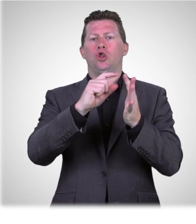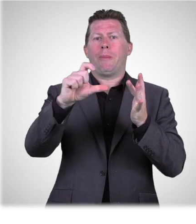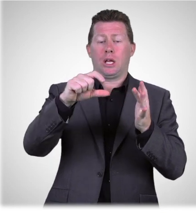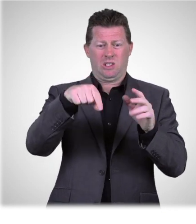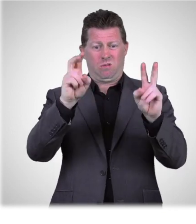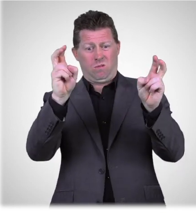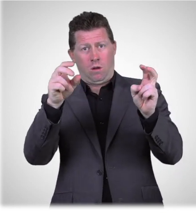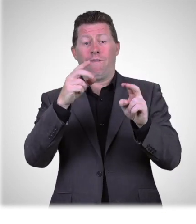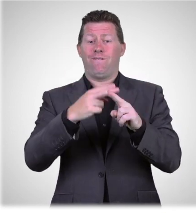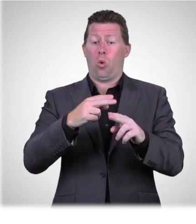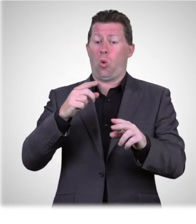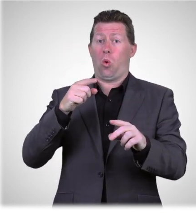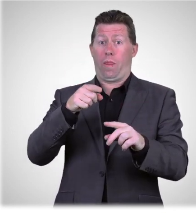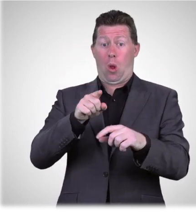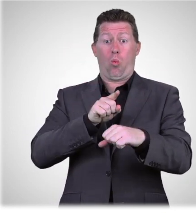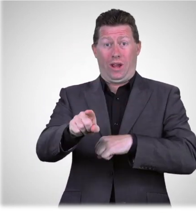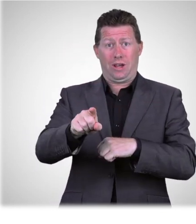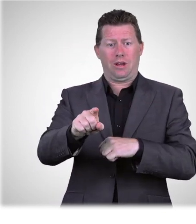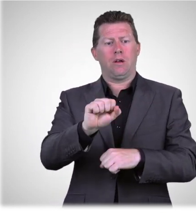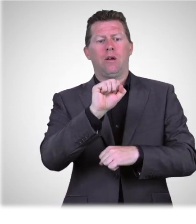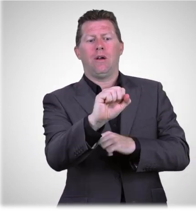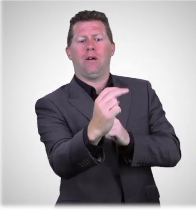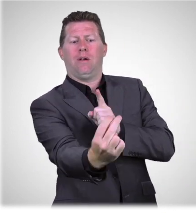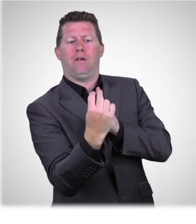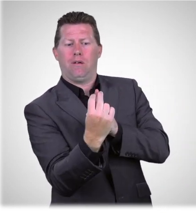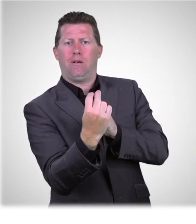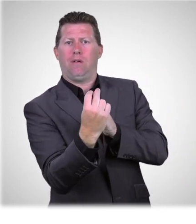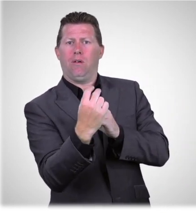written from the student's perspective that highlights the key learning’s that